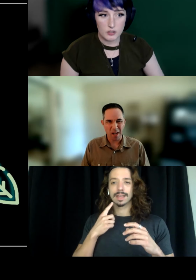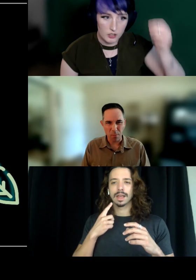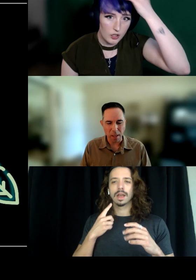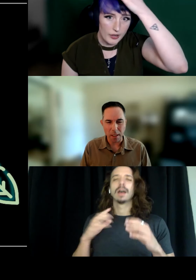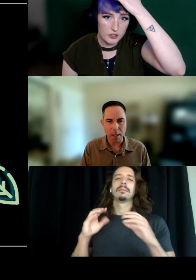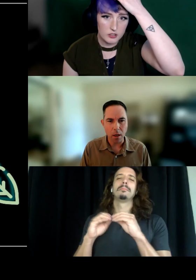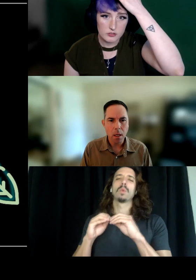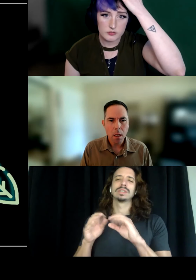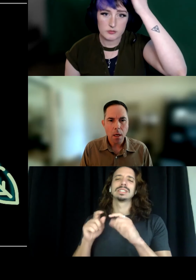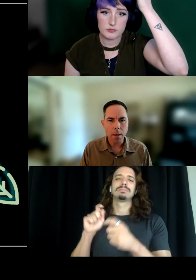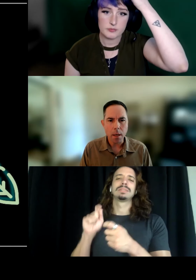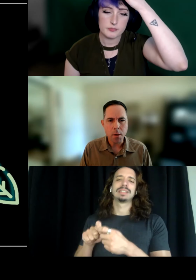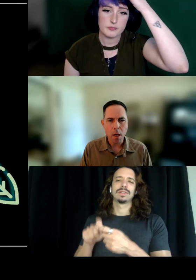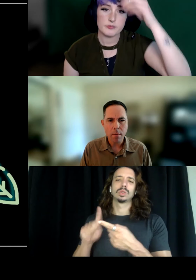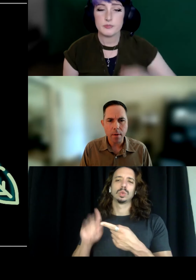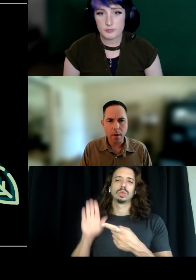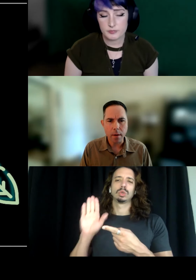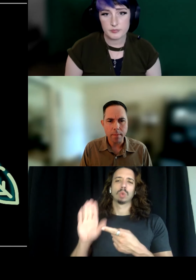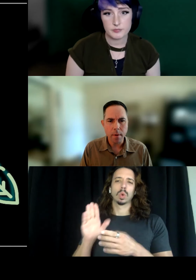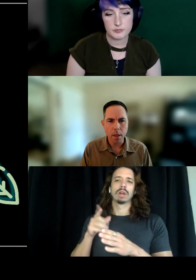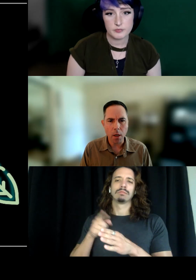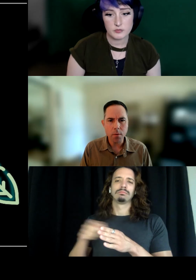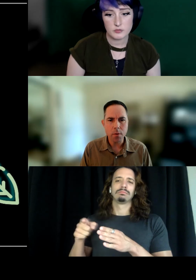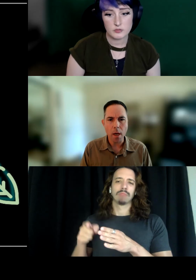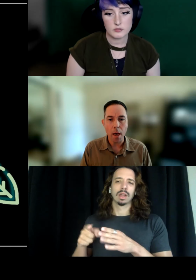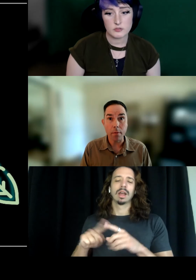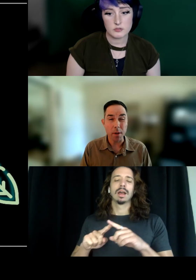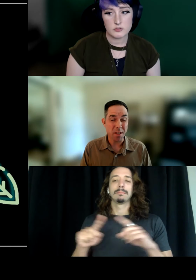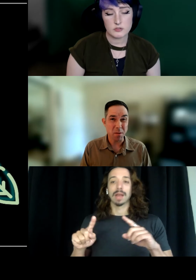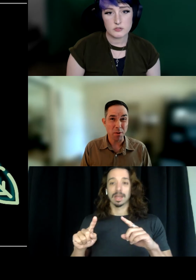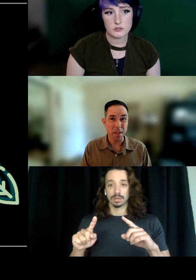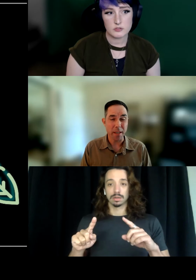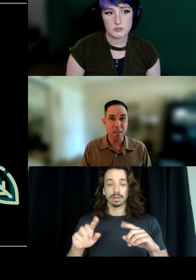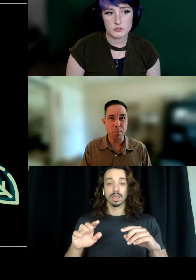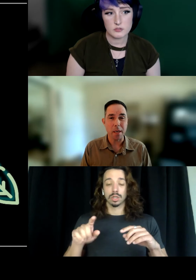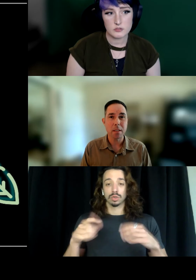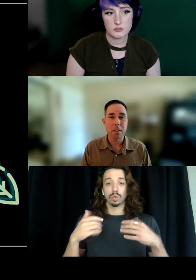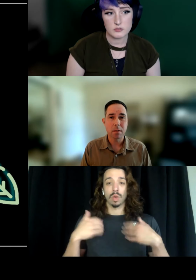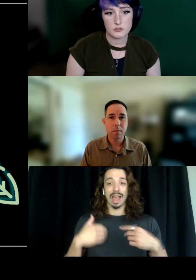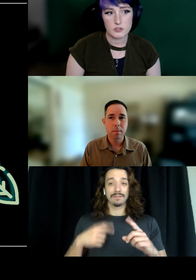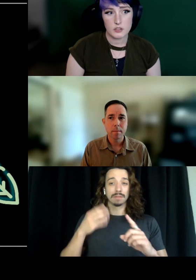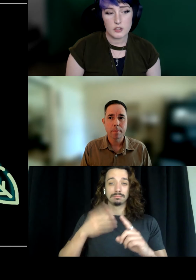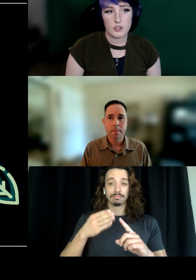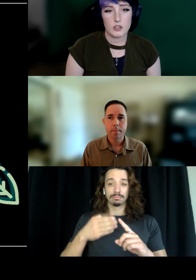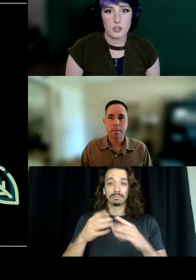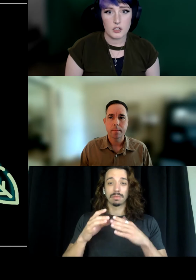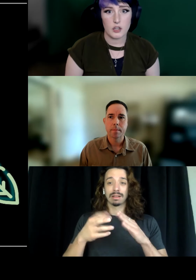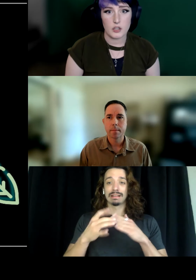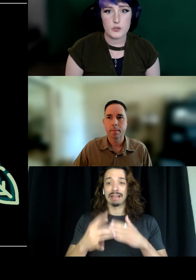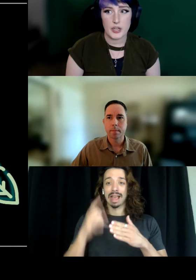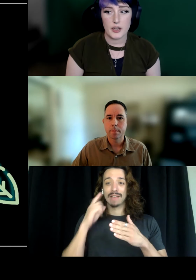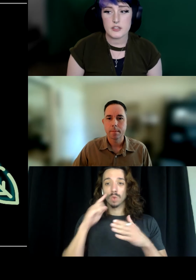that if we have time. . . "Do you have a a go-to guide for accessible design specs?" [Shell]: Go-to guide. . . a place that I find myself looking frequently is BBC's